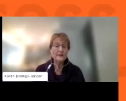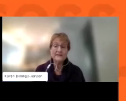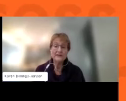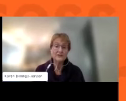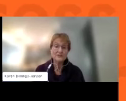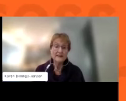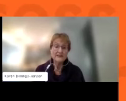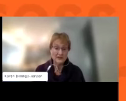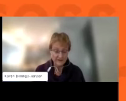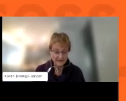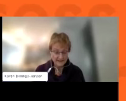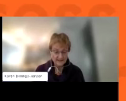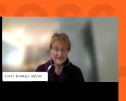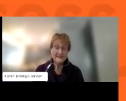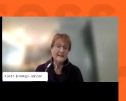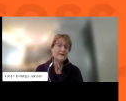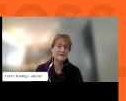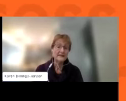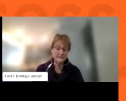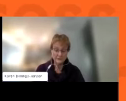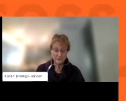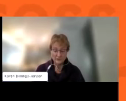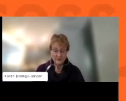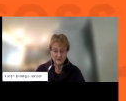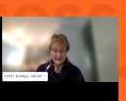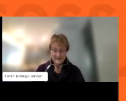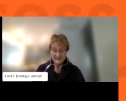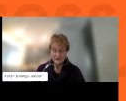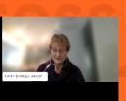be difficult to retrofit, even if that's affordable as an option